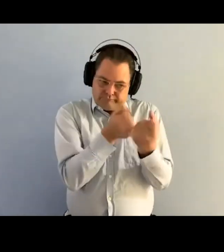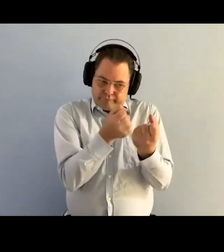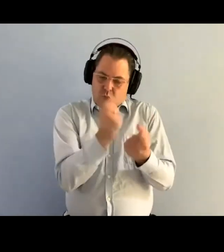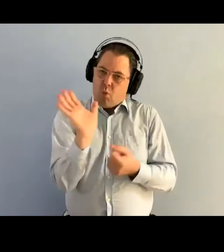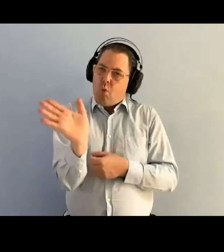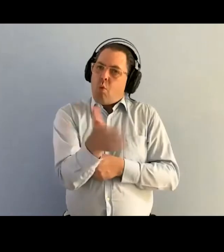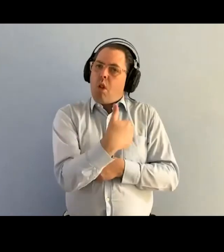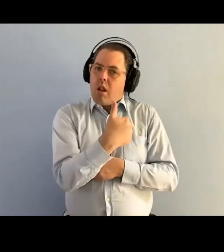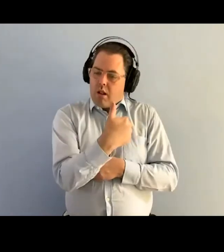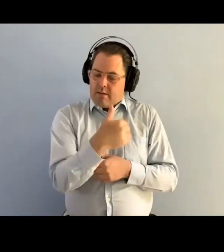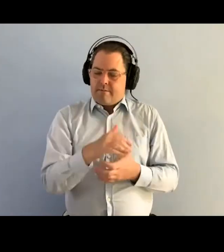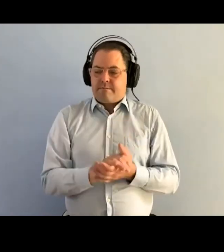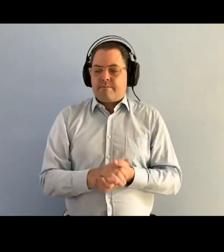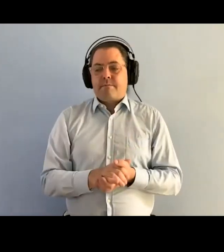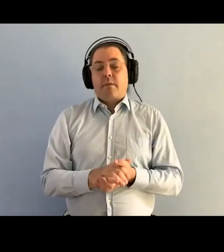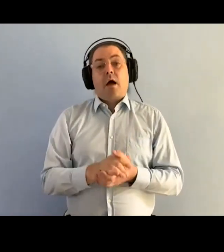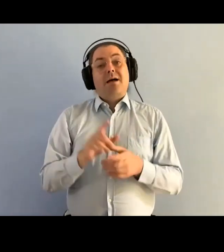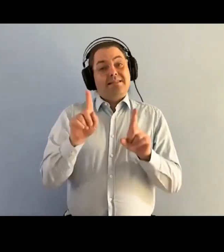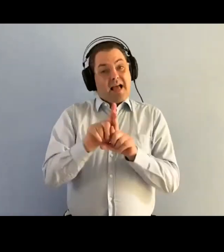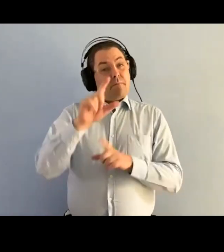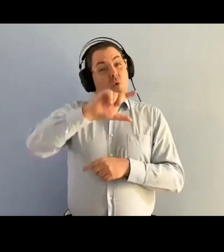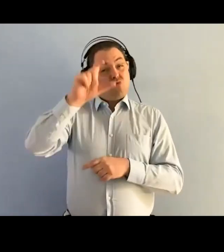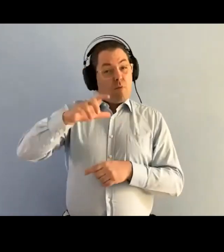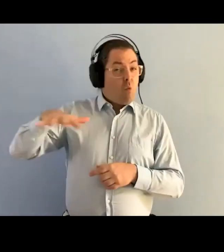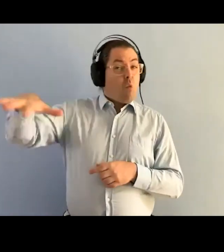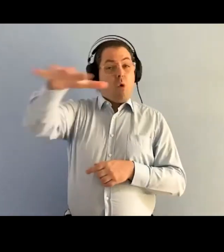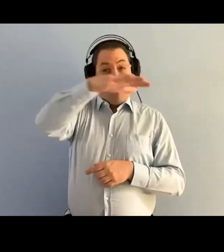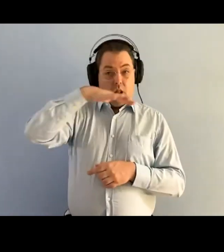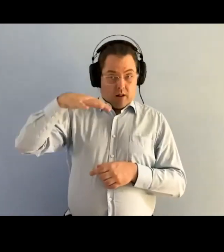inclusive COVID response team for people with and without disabilities